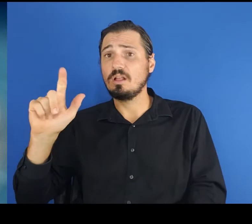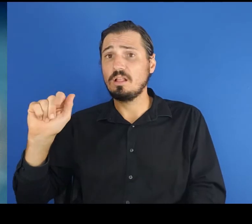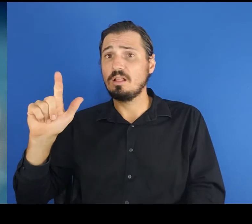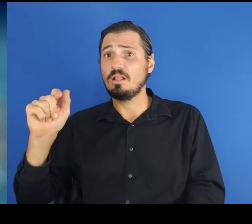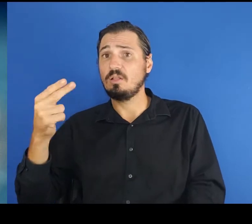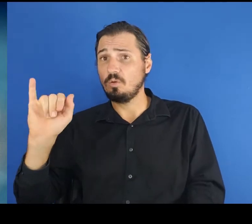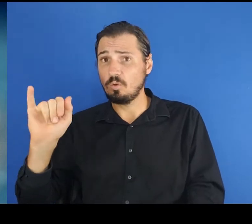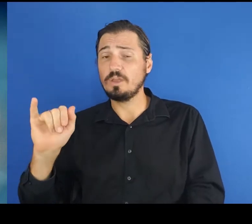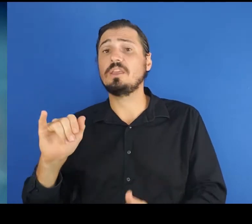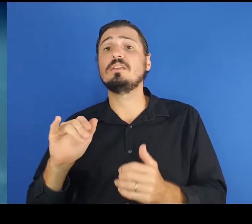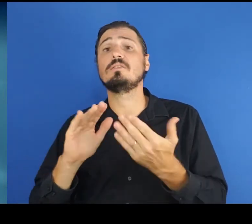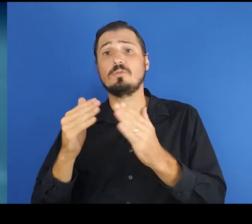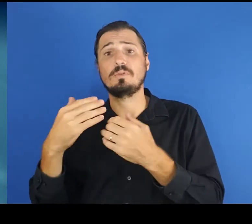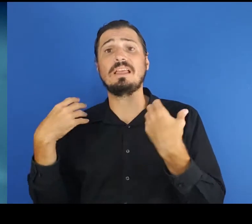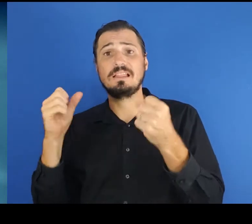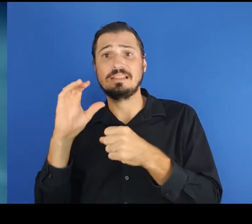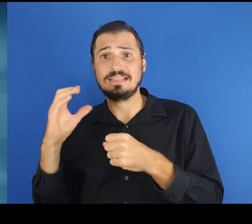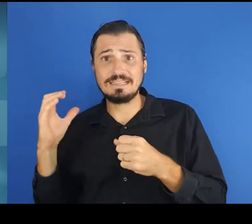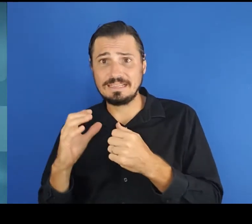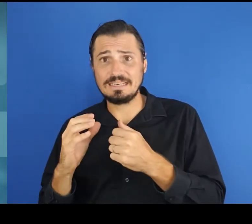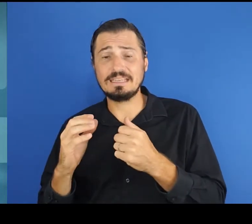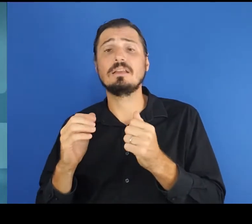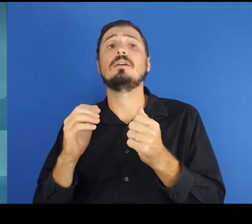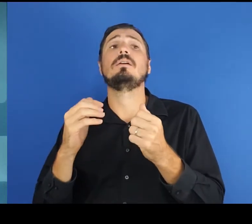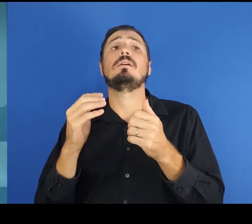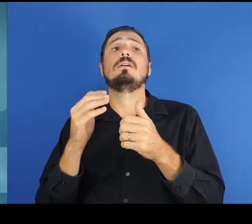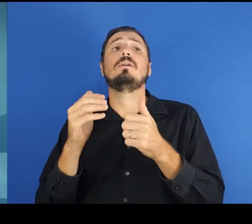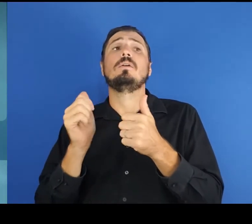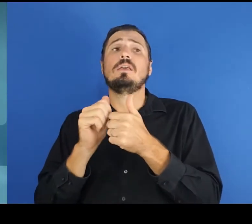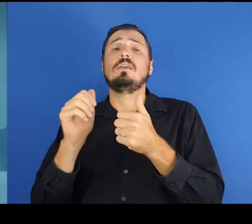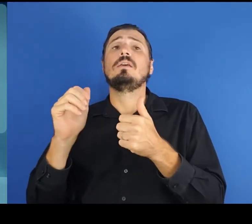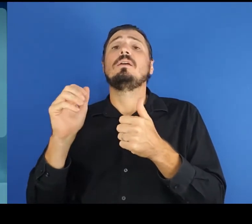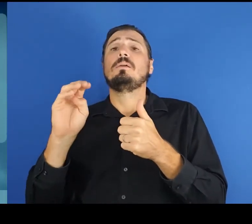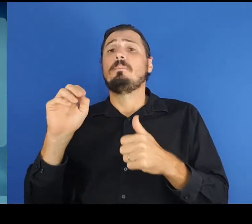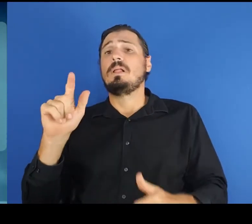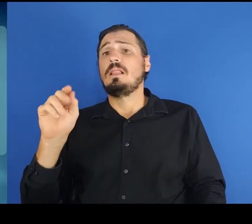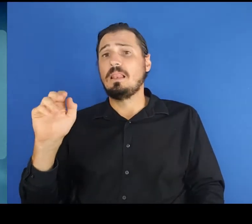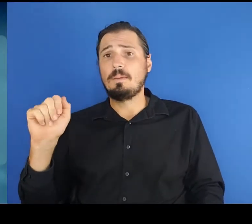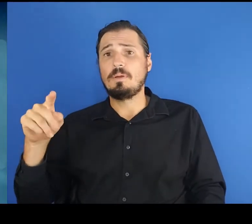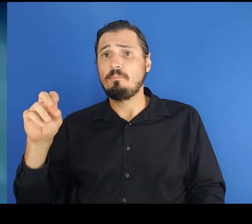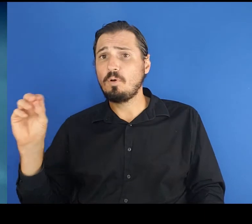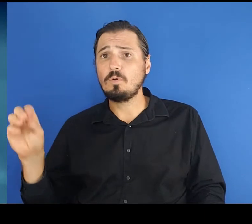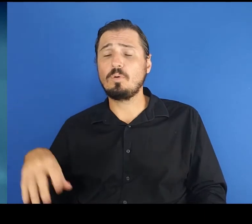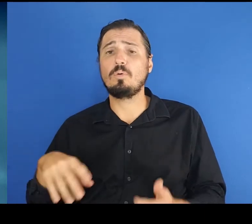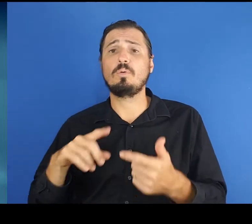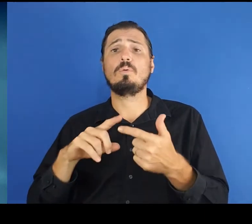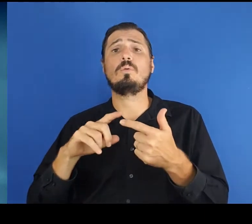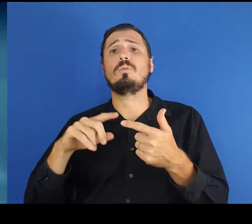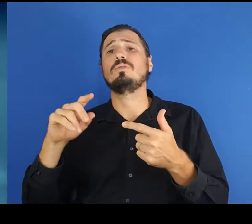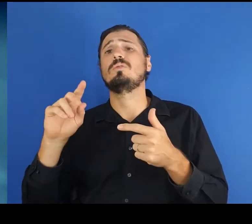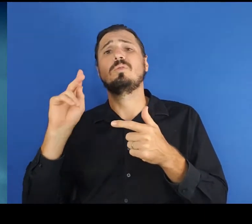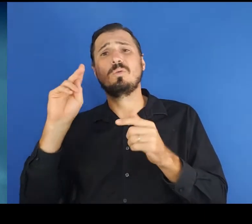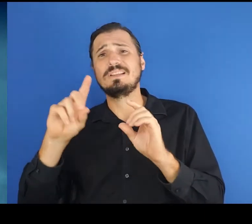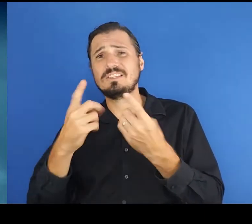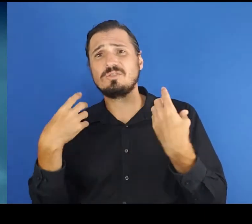Community Health Clinic, in partnership with Malama Pono Health Services, the Kauai District Health Office, and the County of Kaua‘i